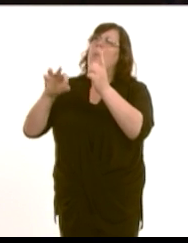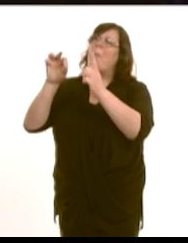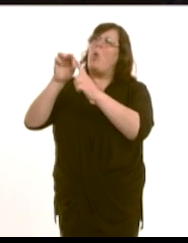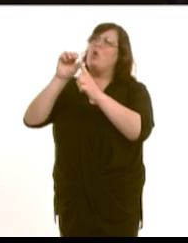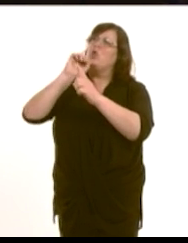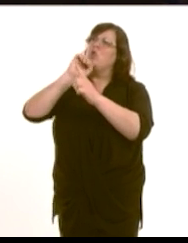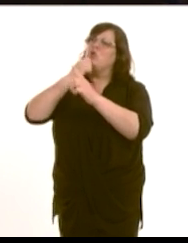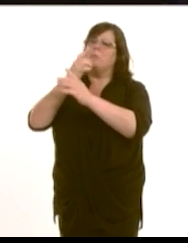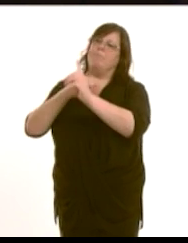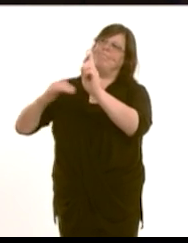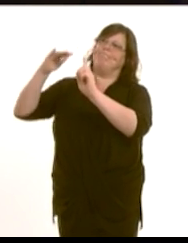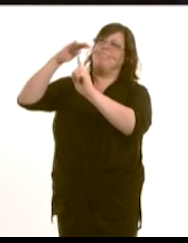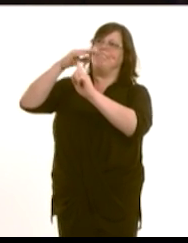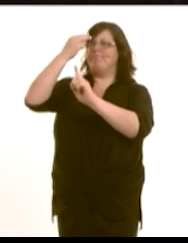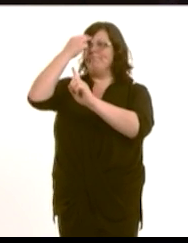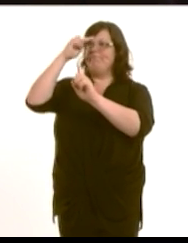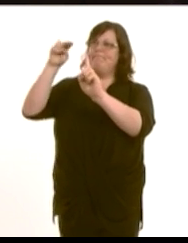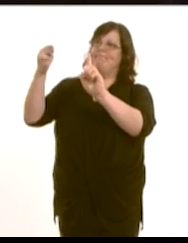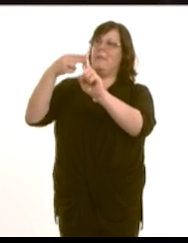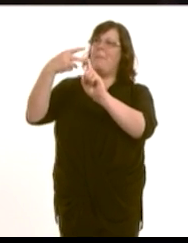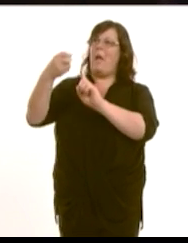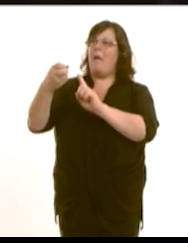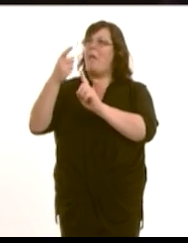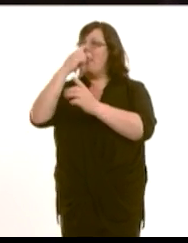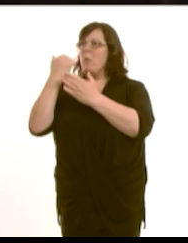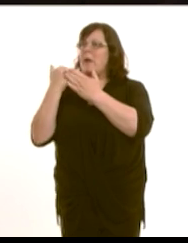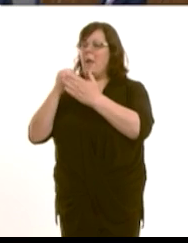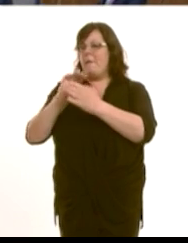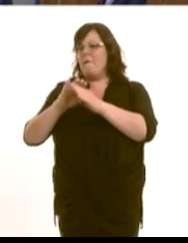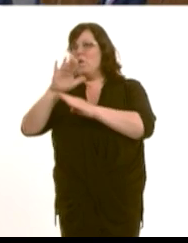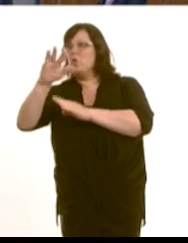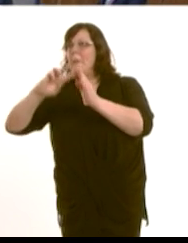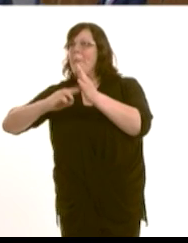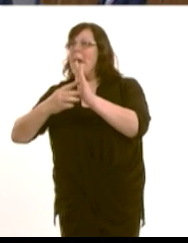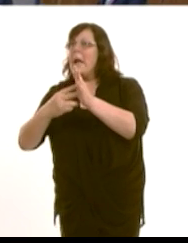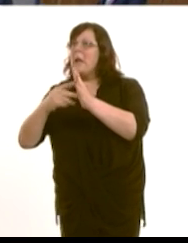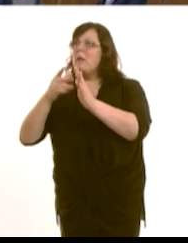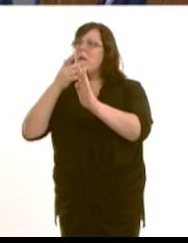in the capital regionís planning and should be promoted at every opportunity? Carwyn Jones: I donít agree with him on that.